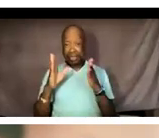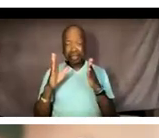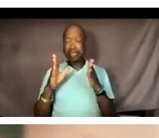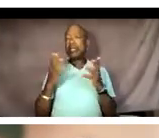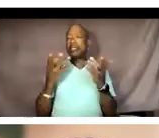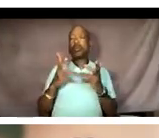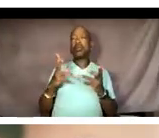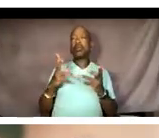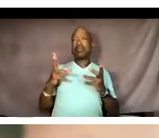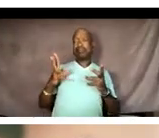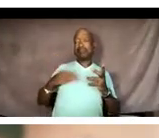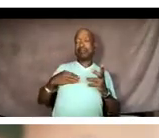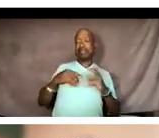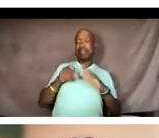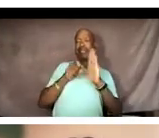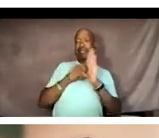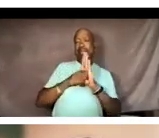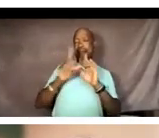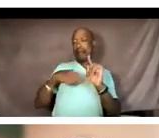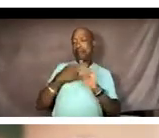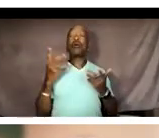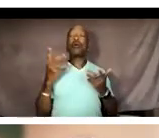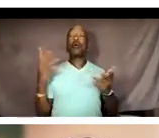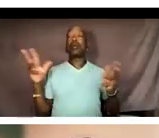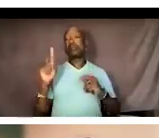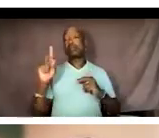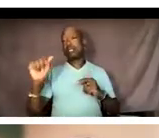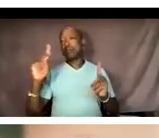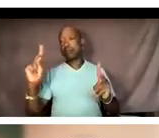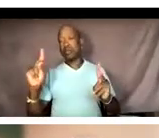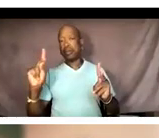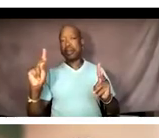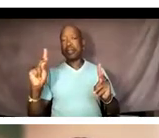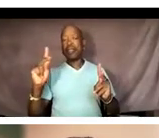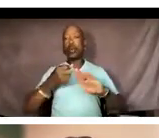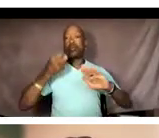like this because there are already disabled people who are incarcerated who are retaliated